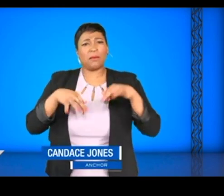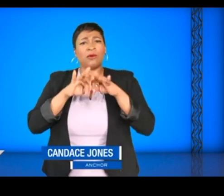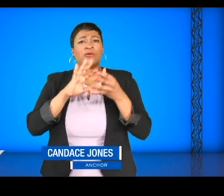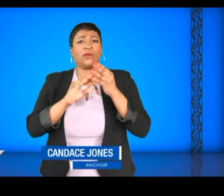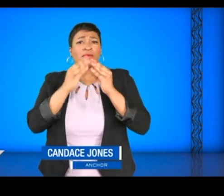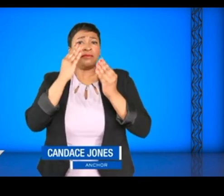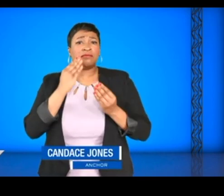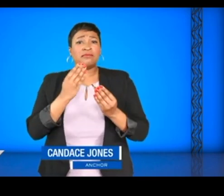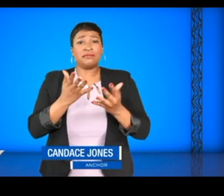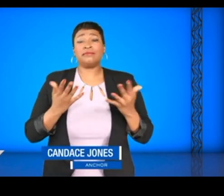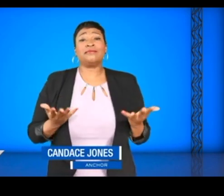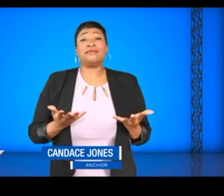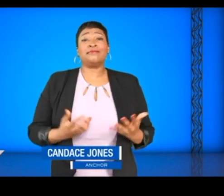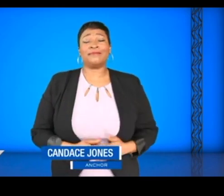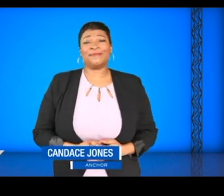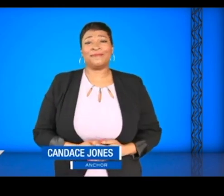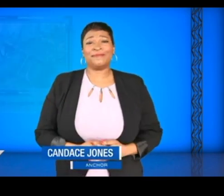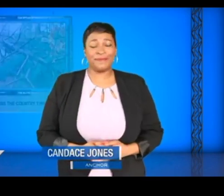Here are your top stories for today.